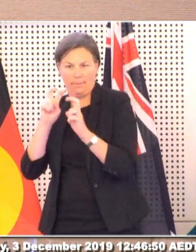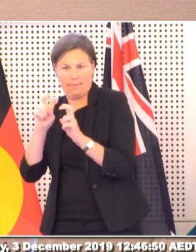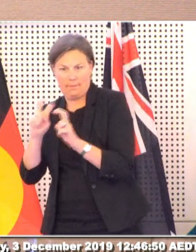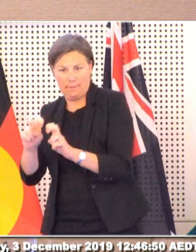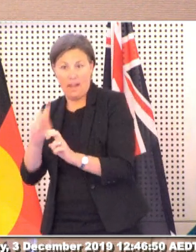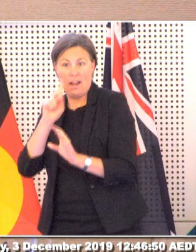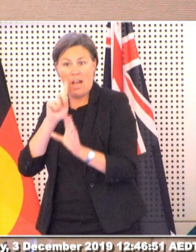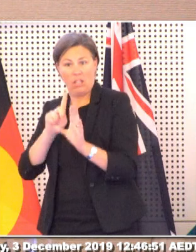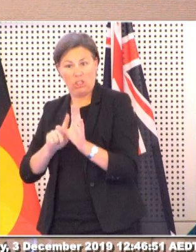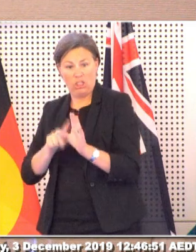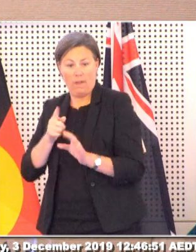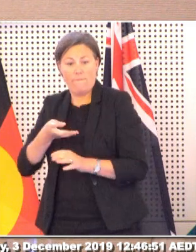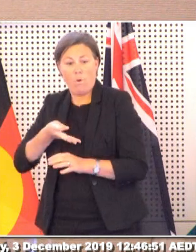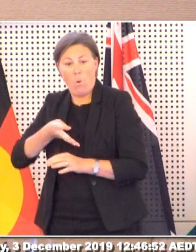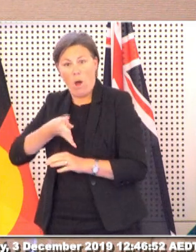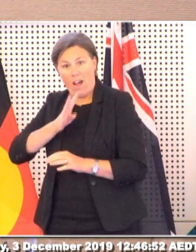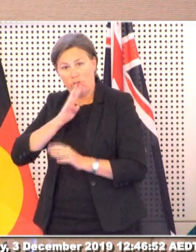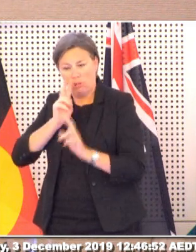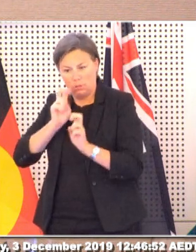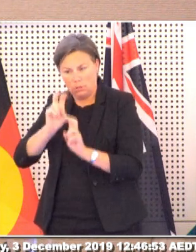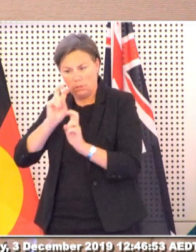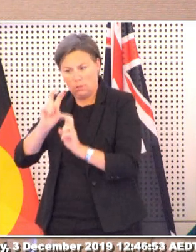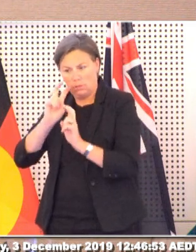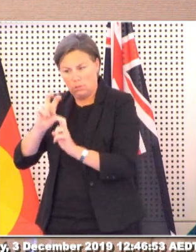that the investigations are driven by requests from VCAT.